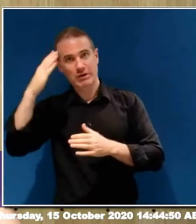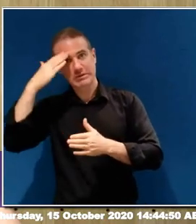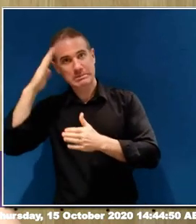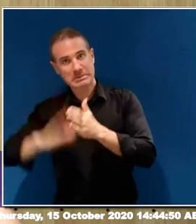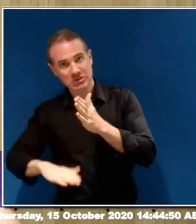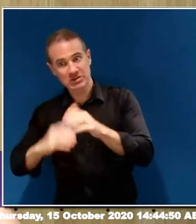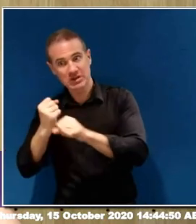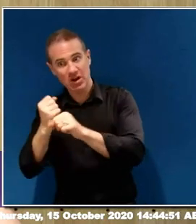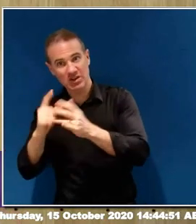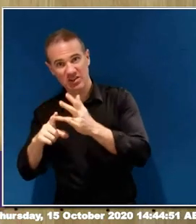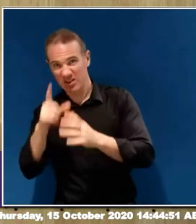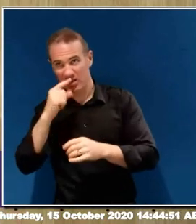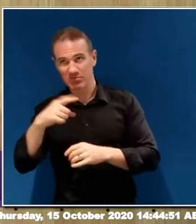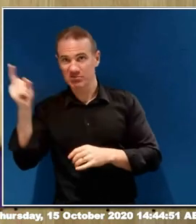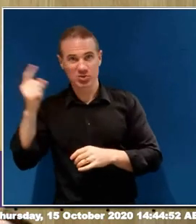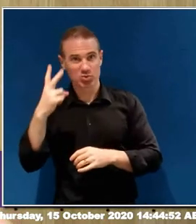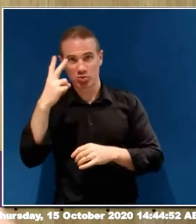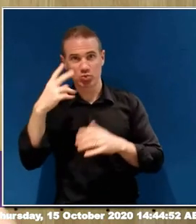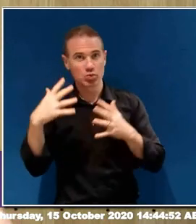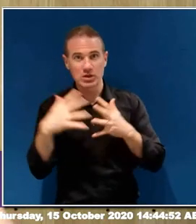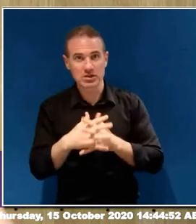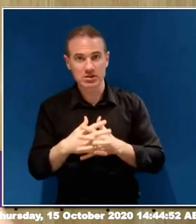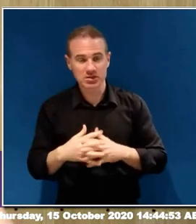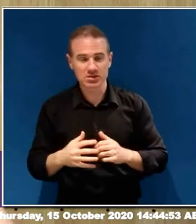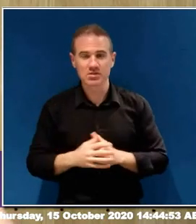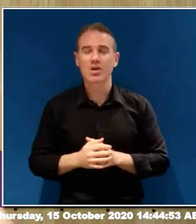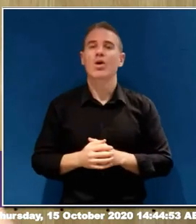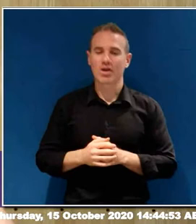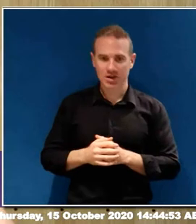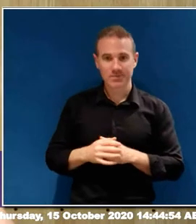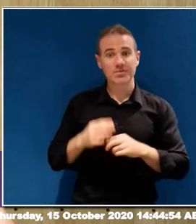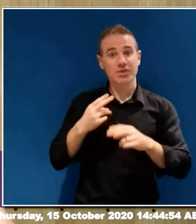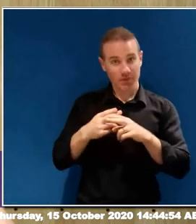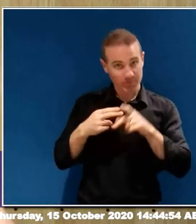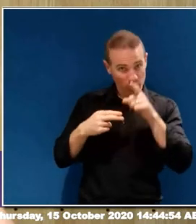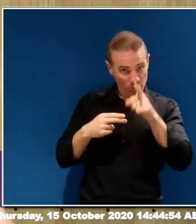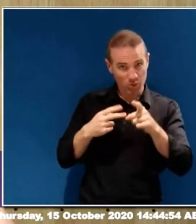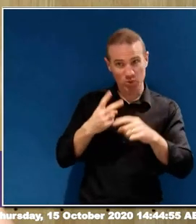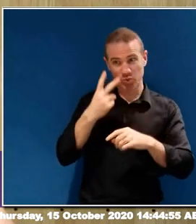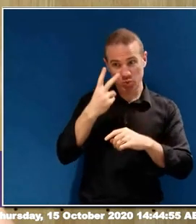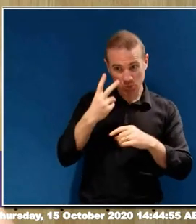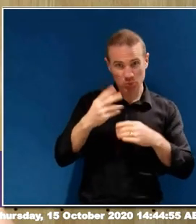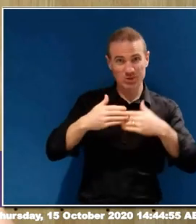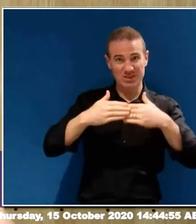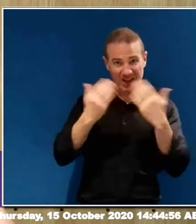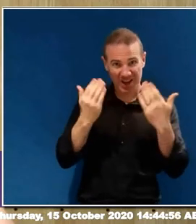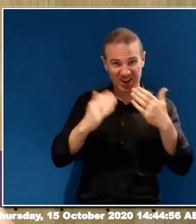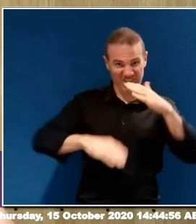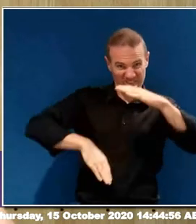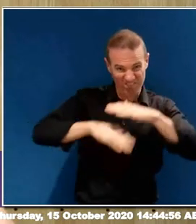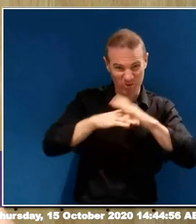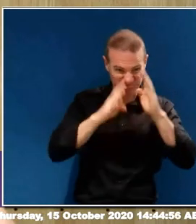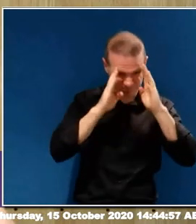Two full days for one assessment. Sorry, we're speaking across each other, let me make sure I've got it.